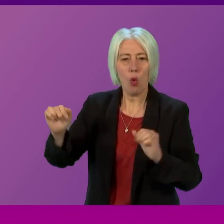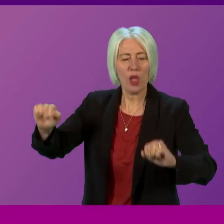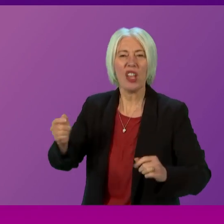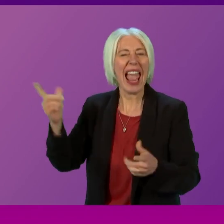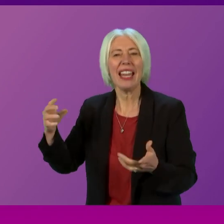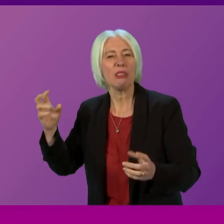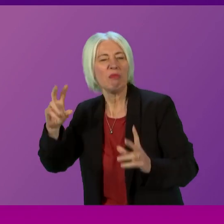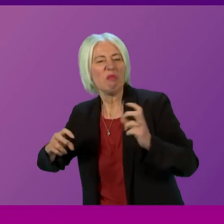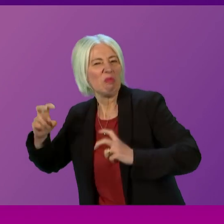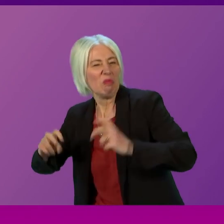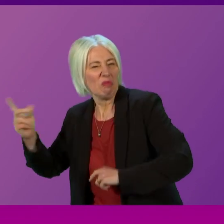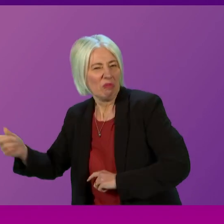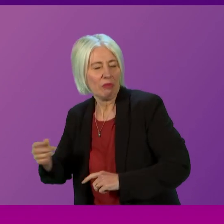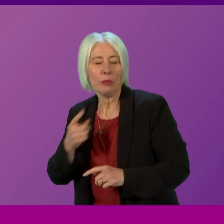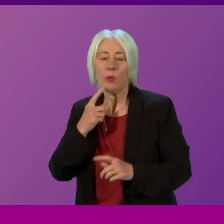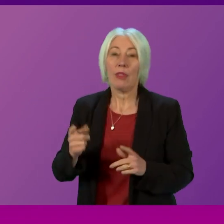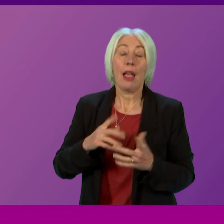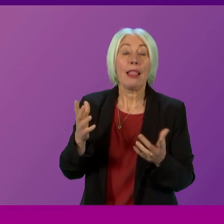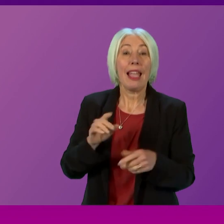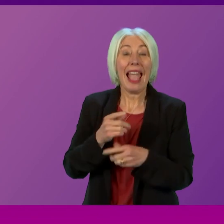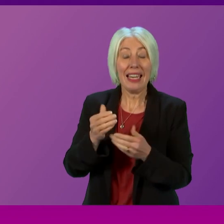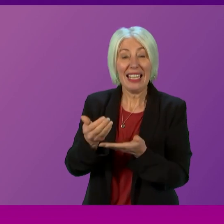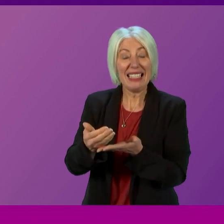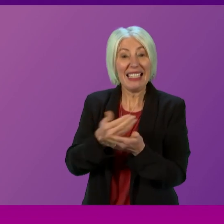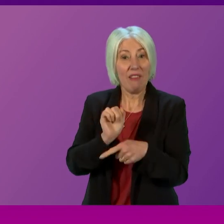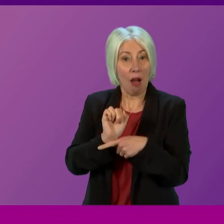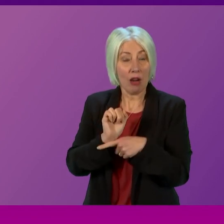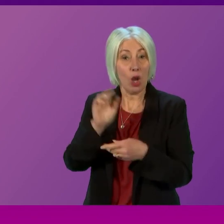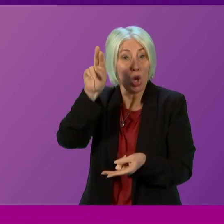including the removal of key safeguards such as lowering to 16 the age when one